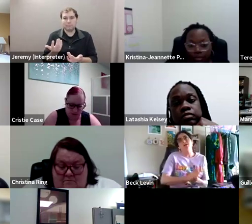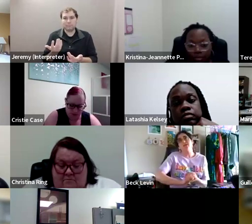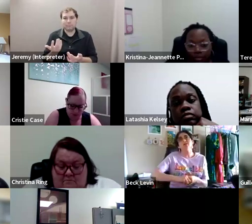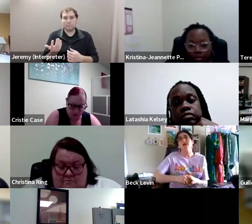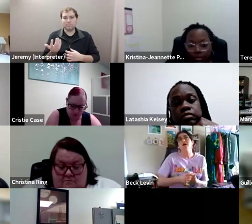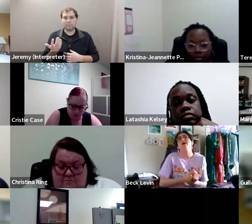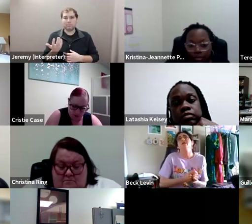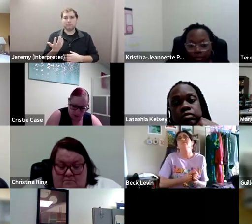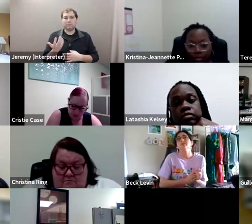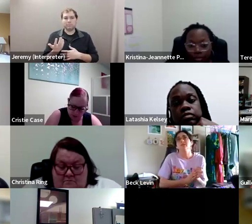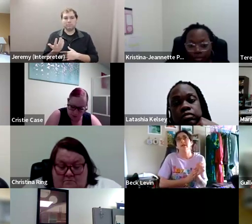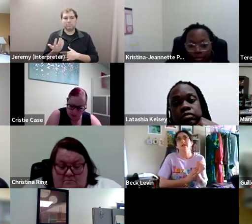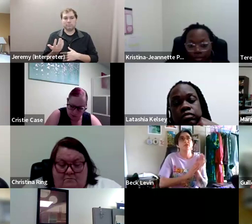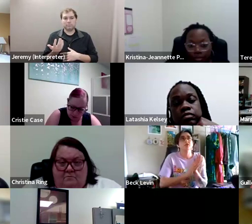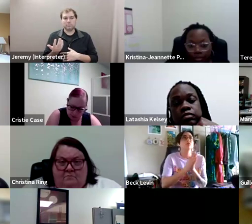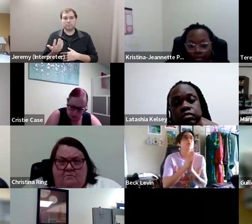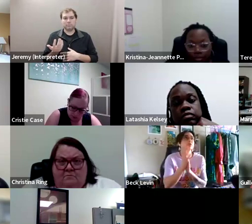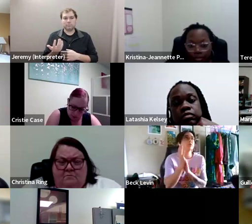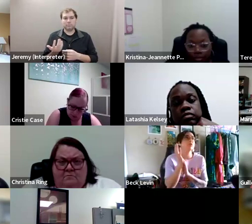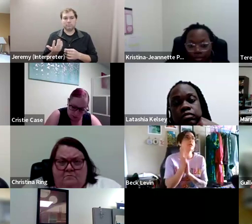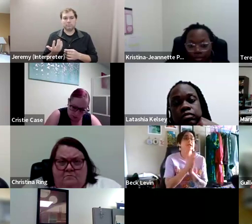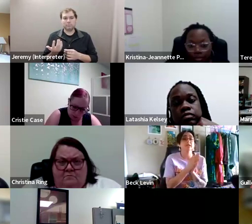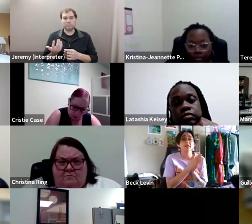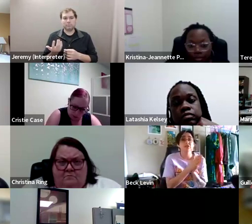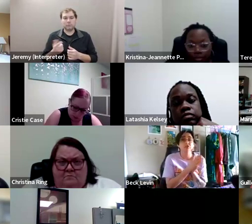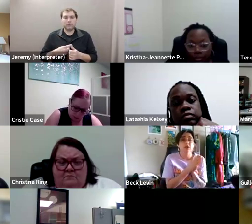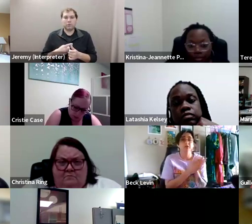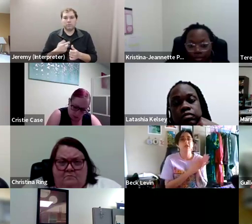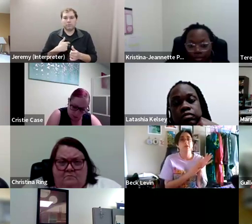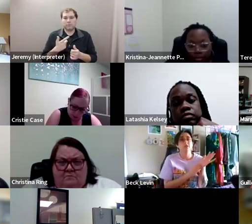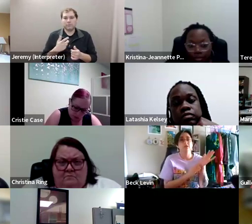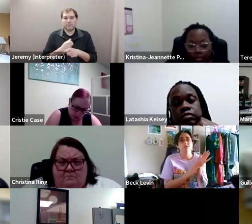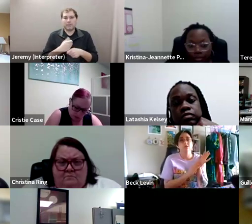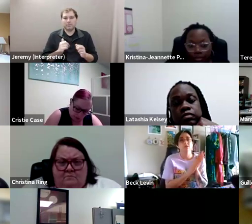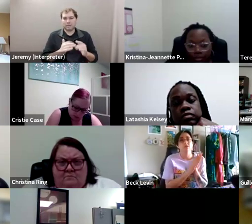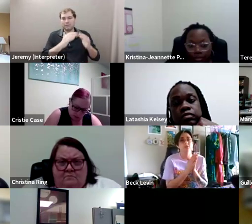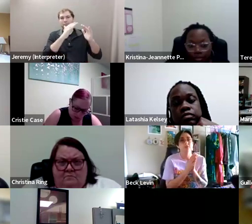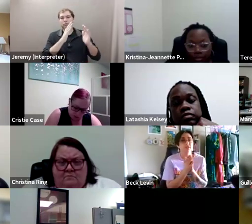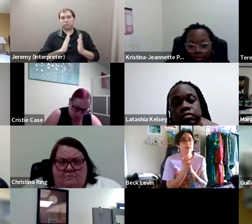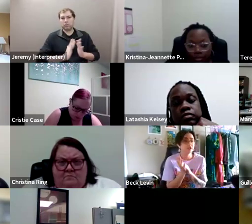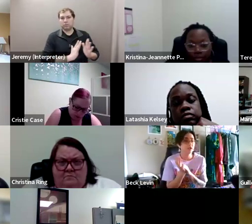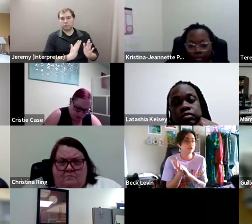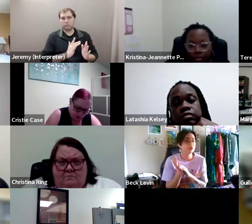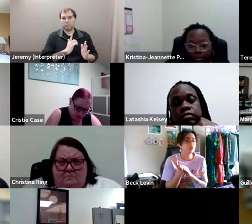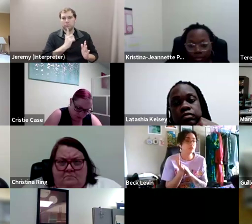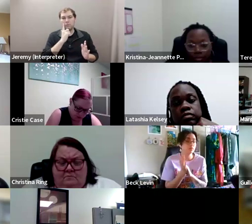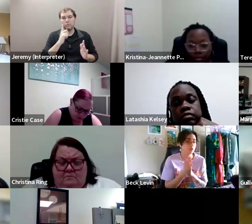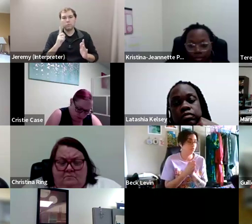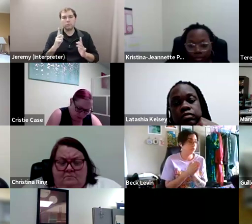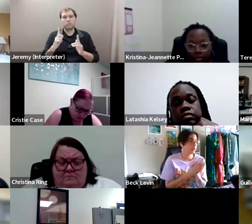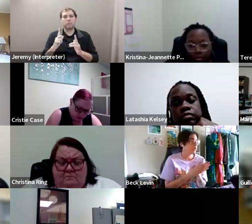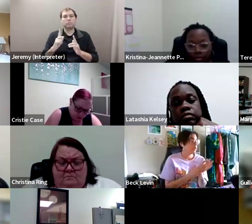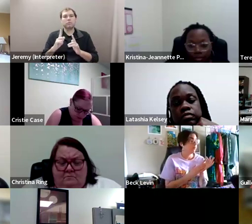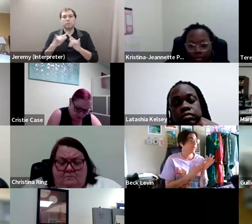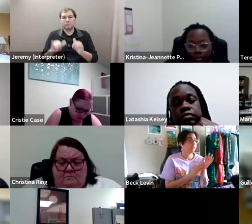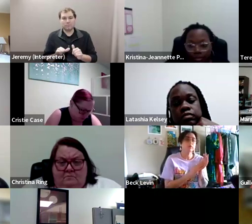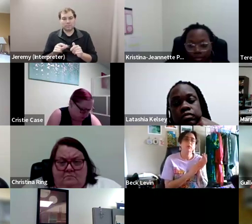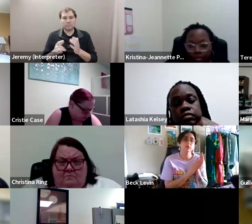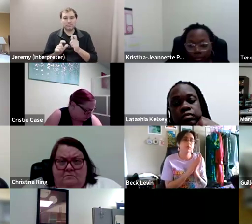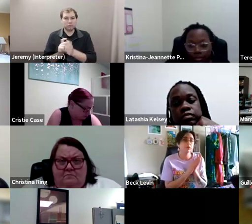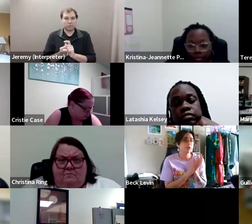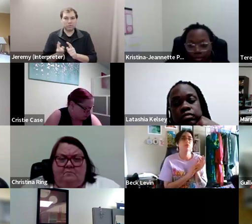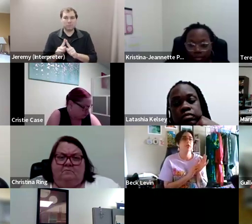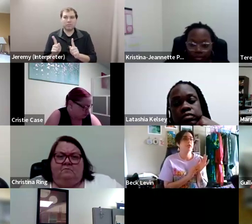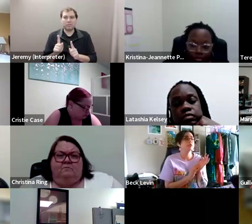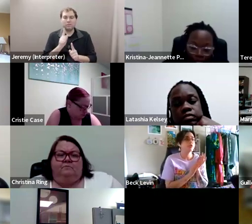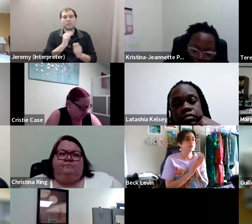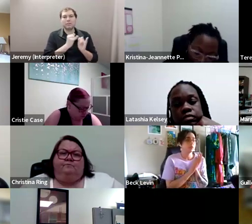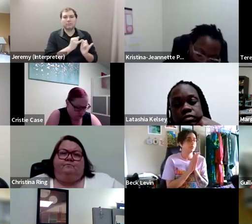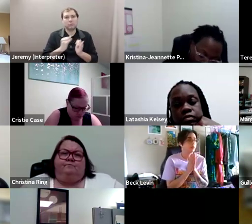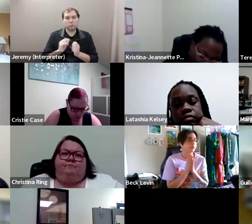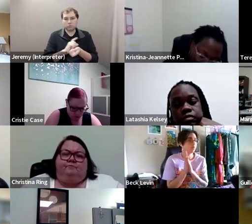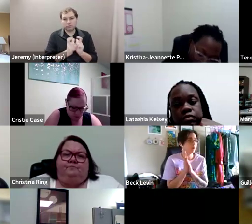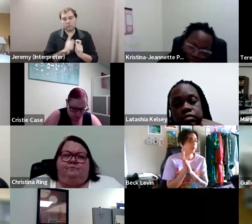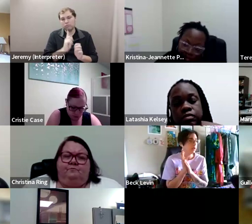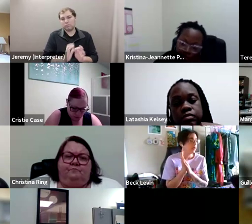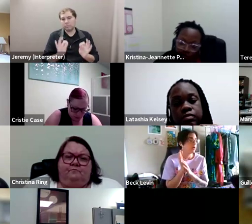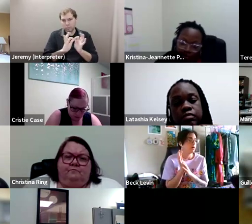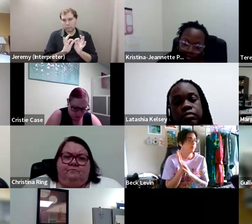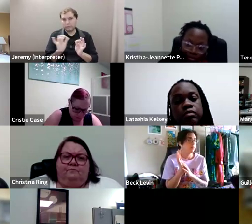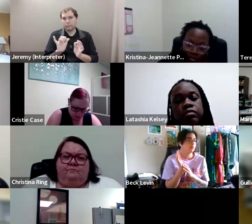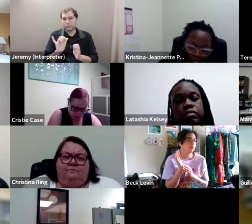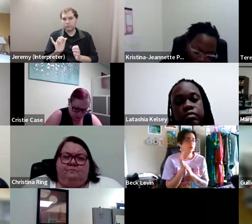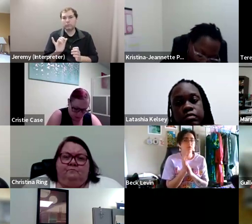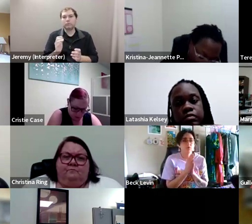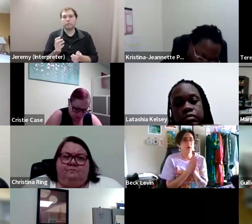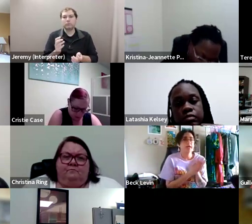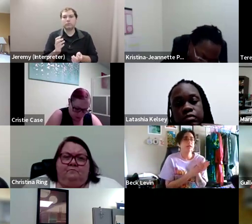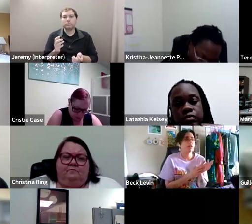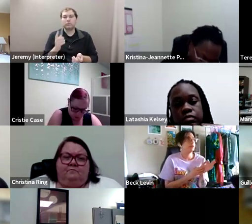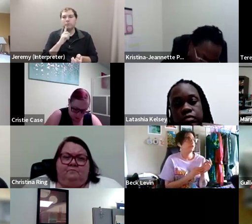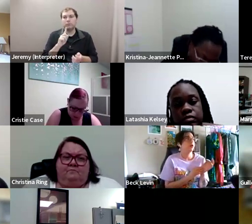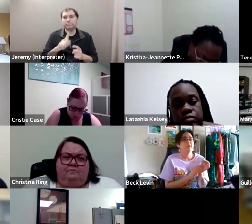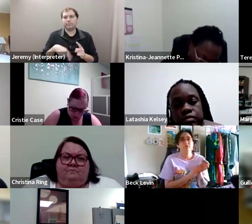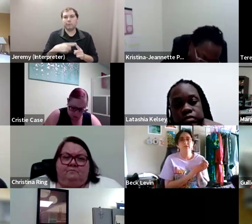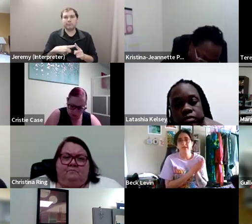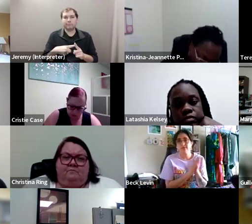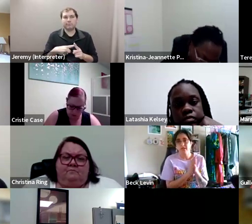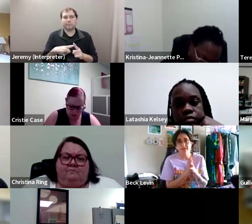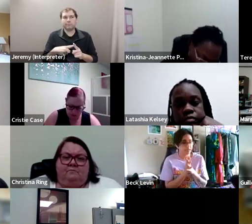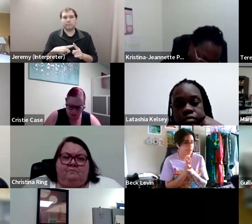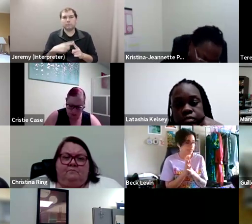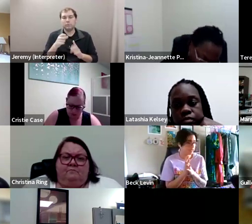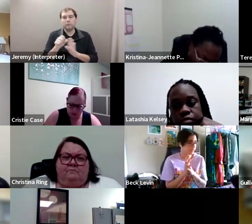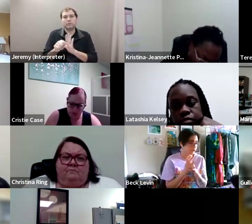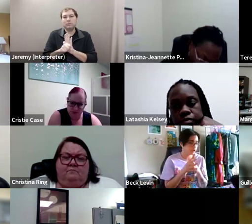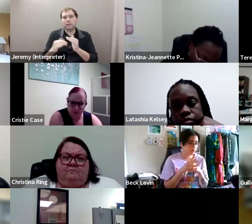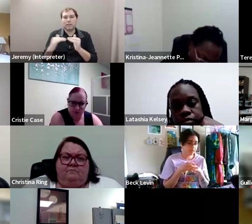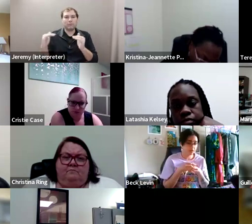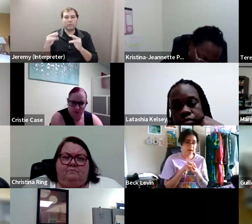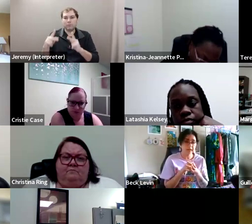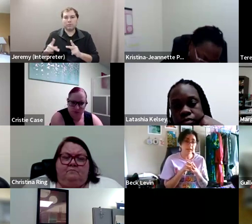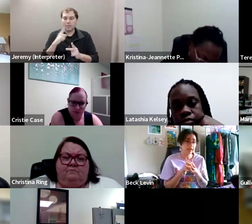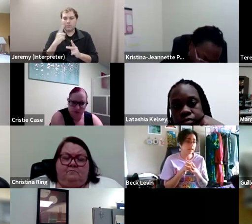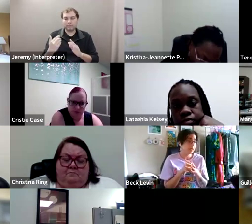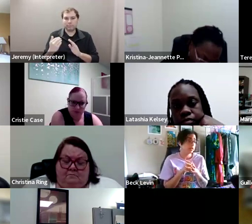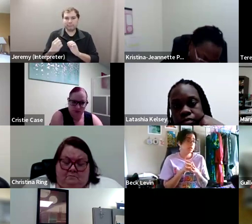Beck Levin: sometimes like just well, 1st of all, creating an escalation strategy, especially for for systemic change is super super important. But even for for individual changes, super important as well. Fo, so, for when like, you're talking to a state level entity, and and they're just treating you badly.